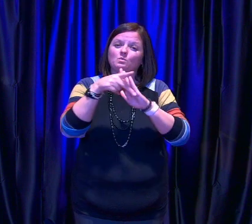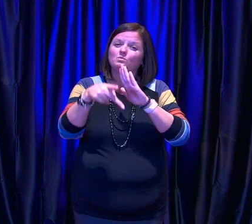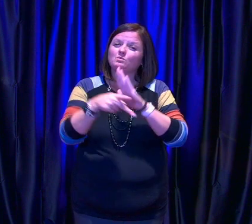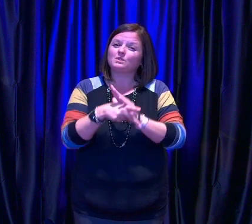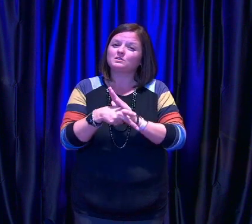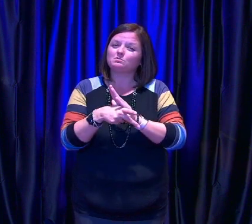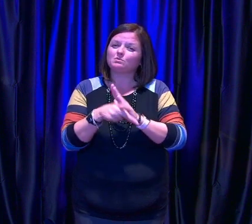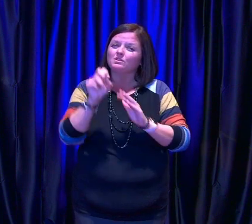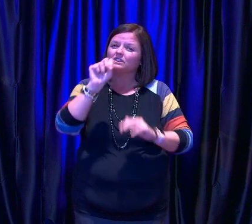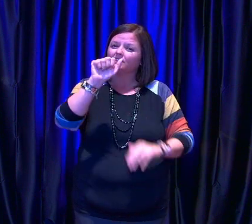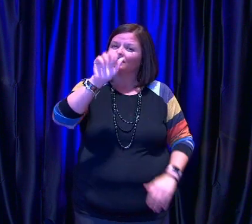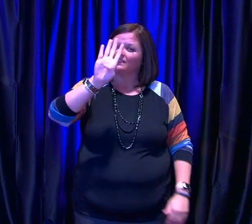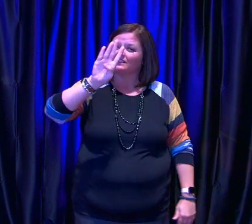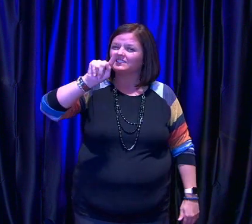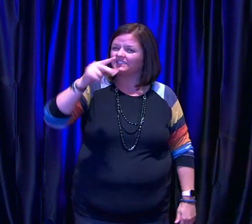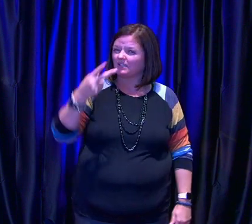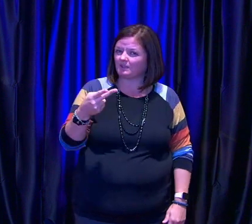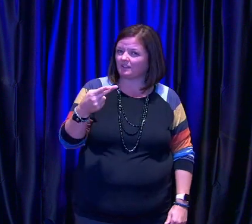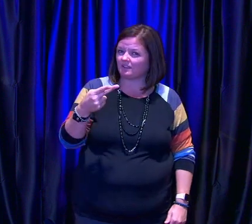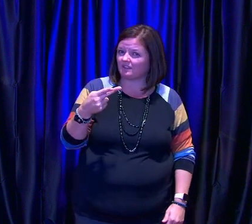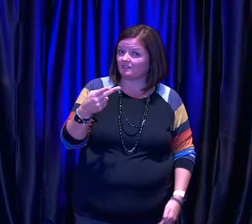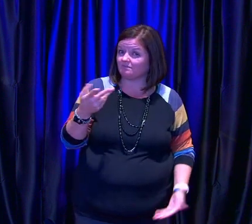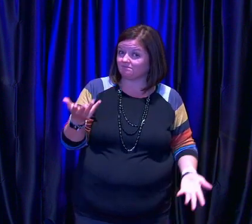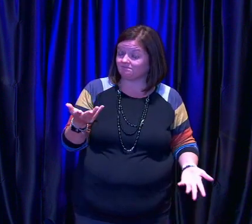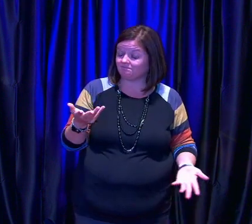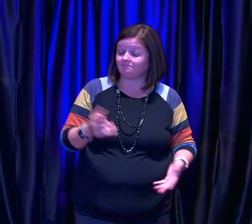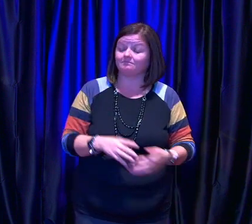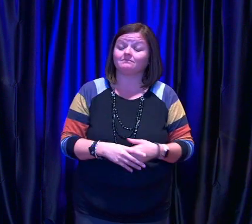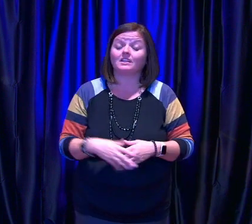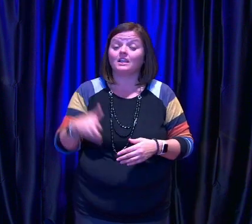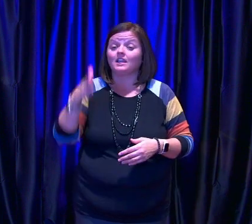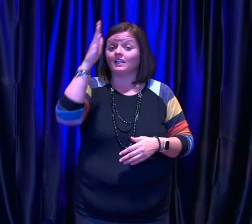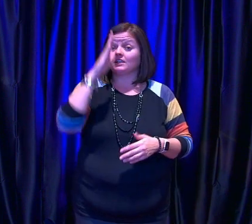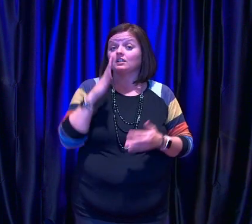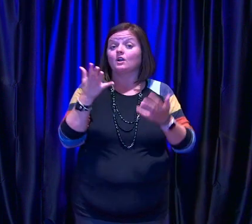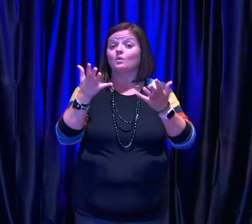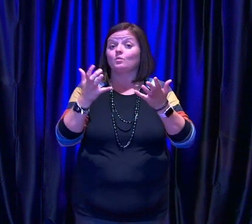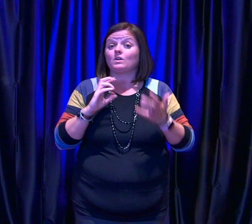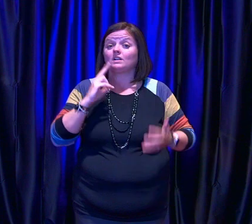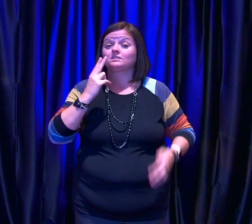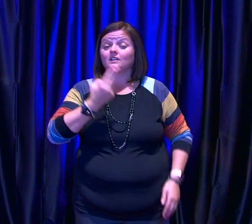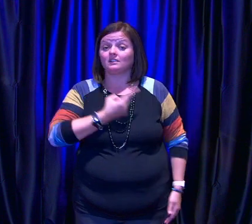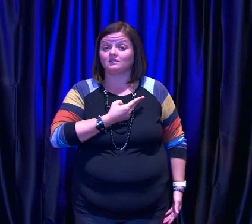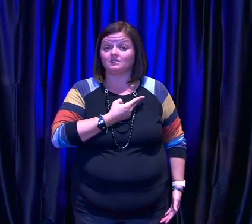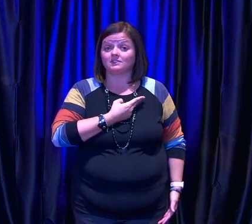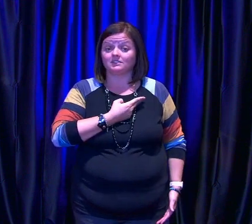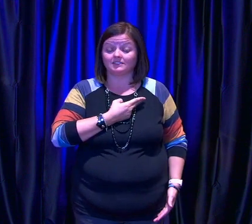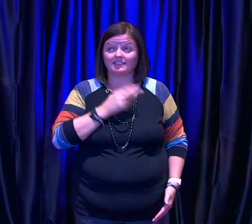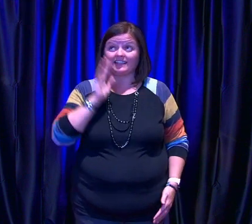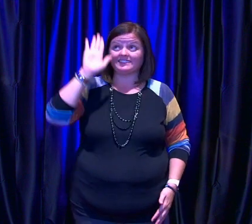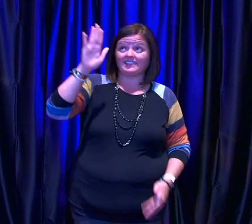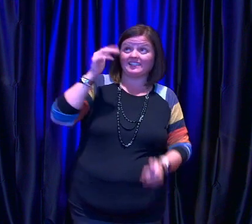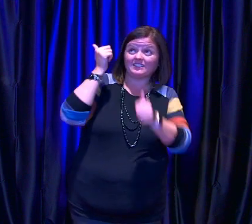of the sabbath the principle is this god wants us as his followers as his